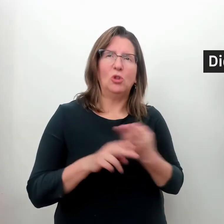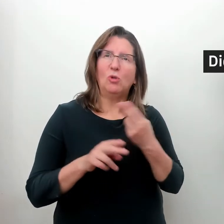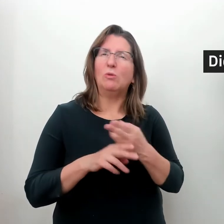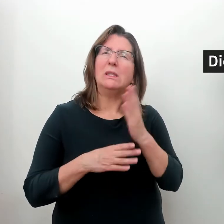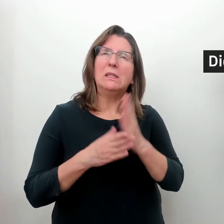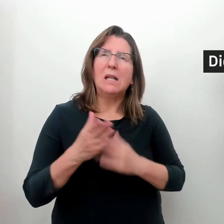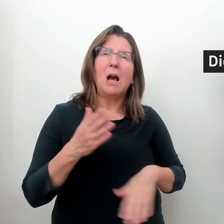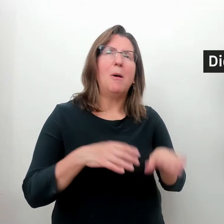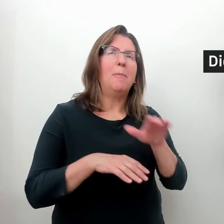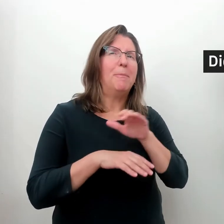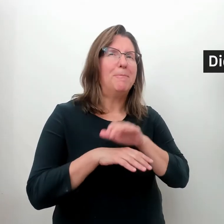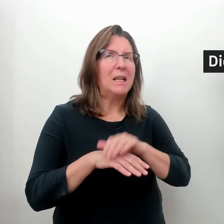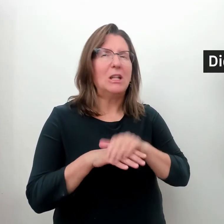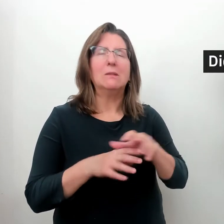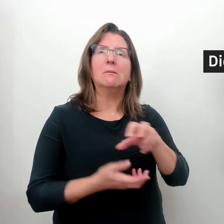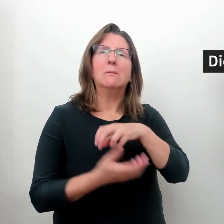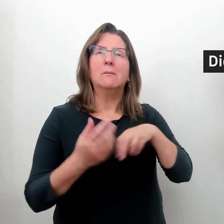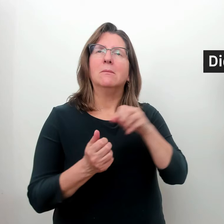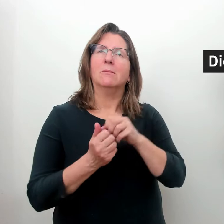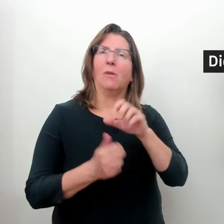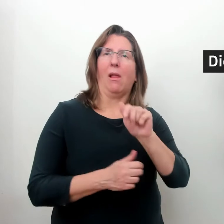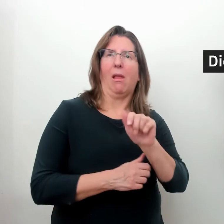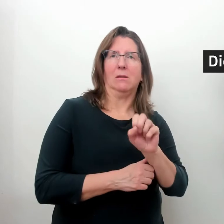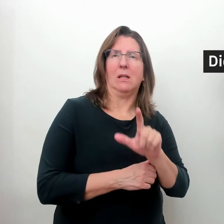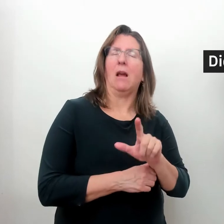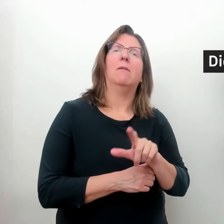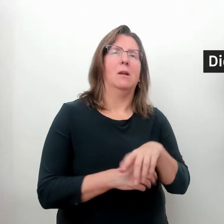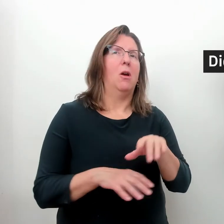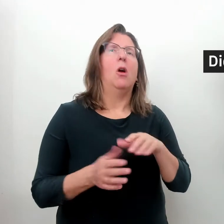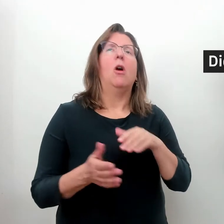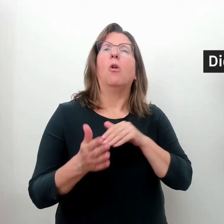Some sentences in ASL do borrow from English.